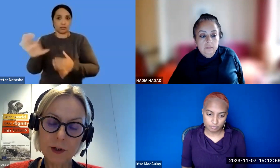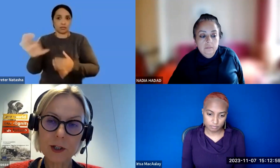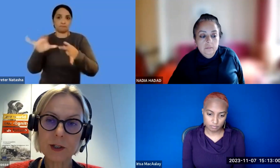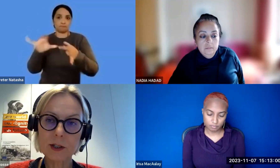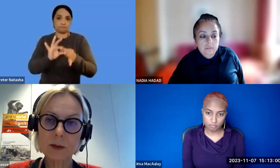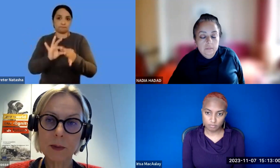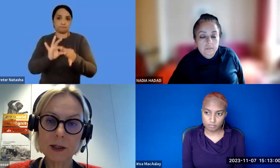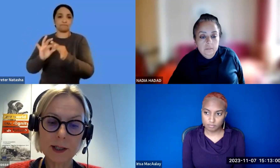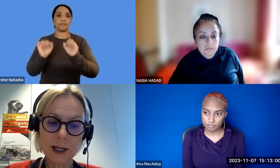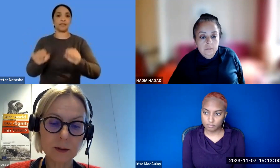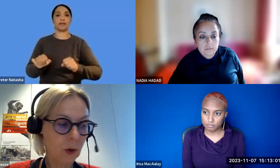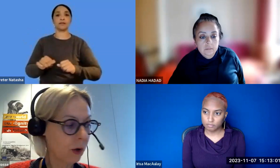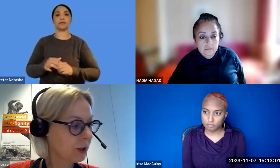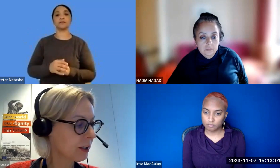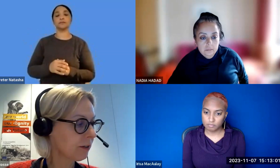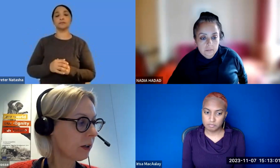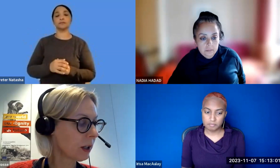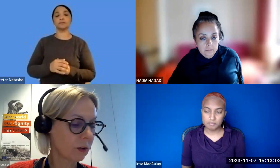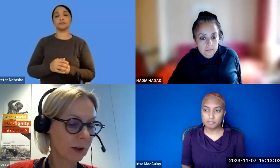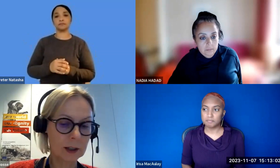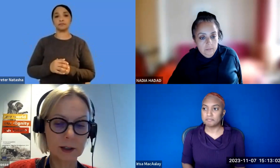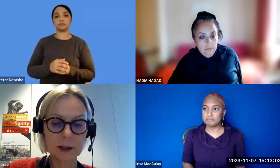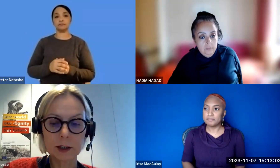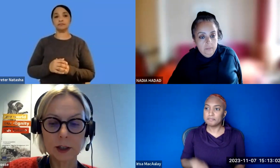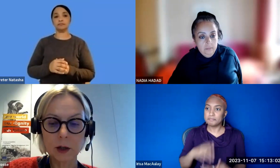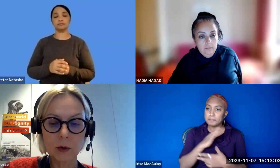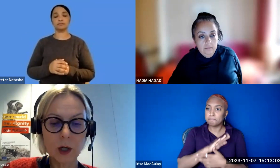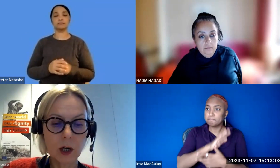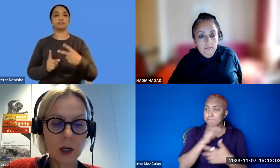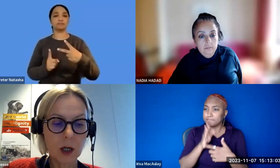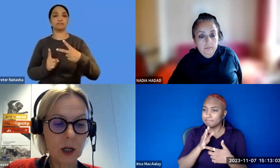Let me go through my second point very quickly now,